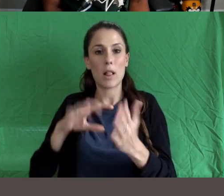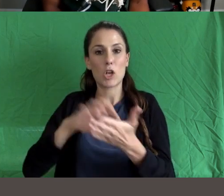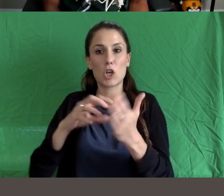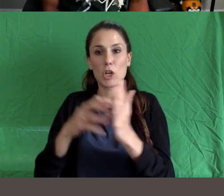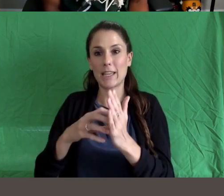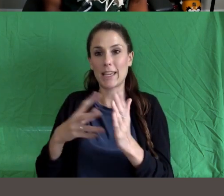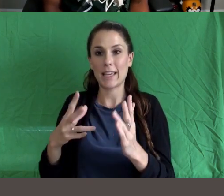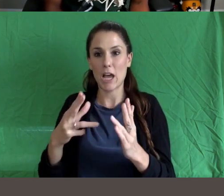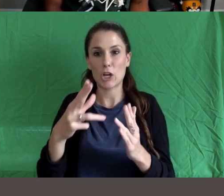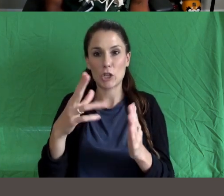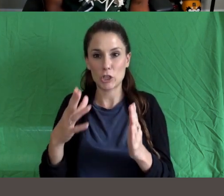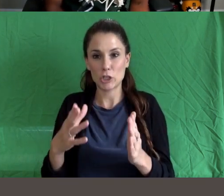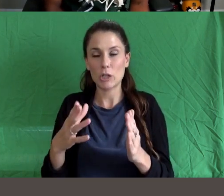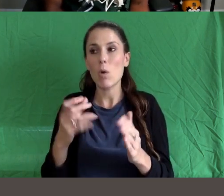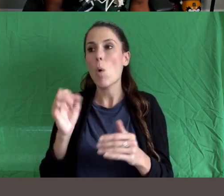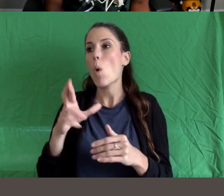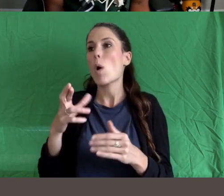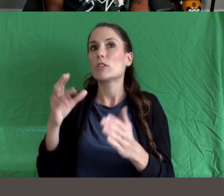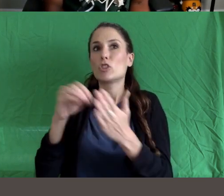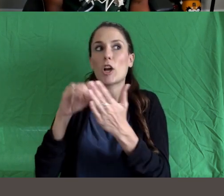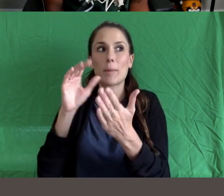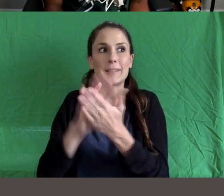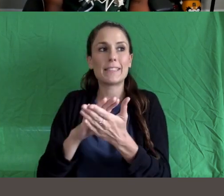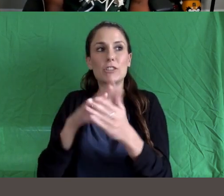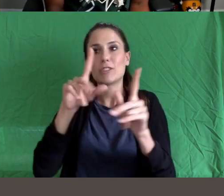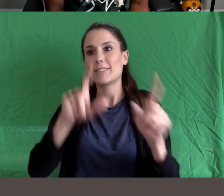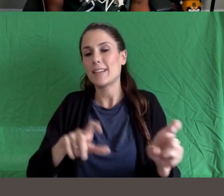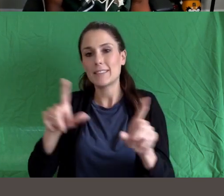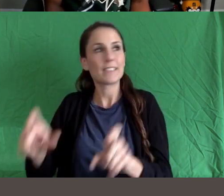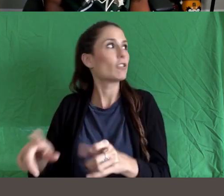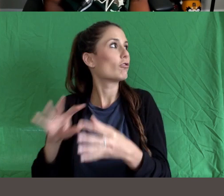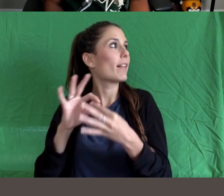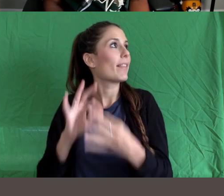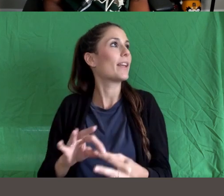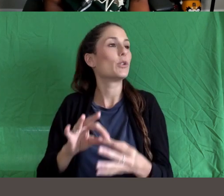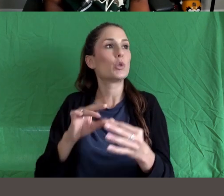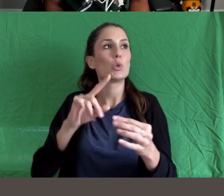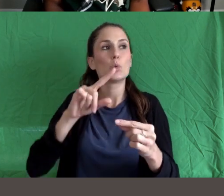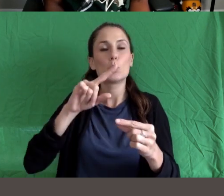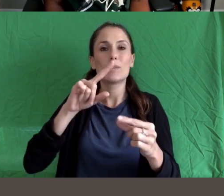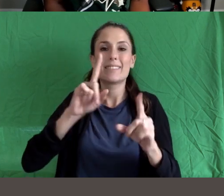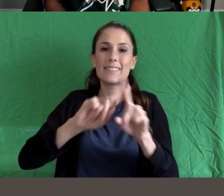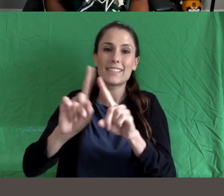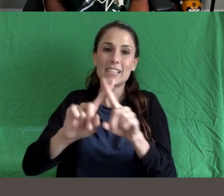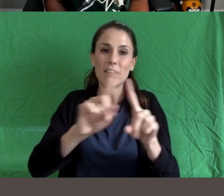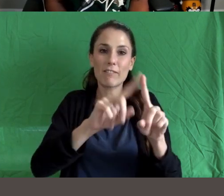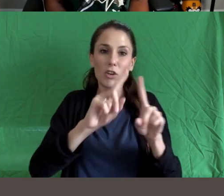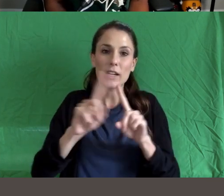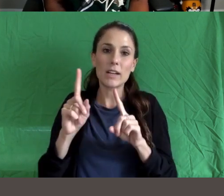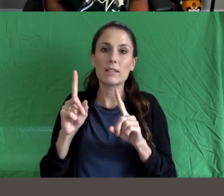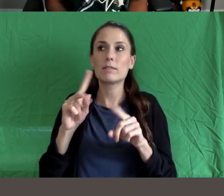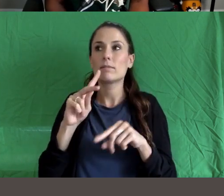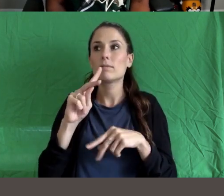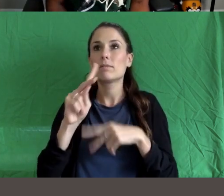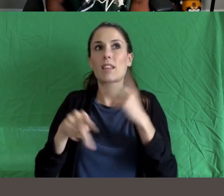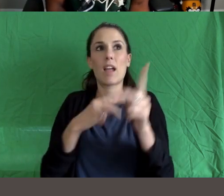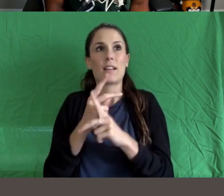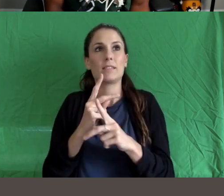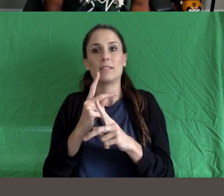great documentation and testing around the different facets of our project.